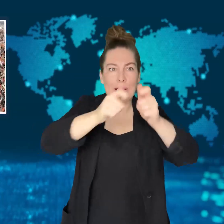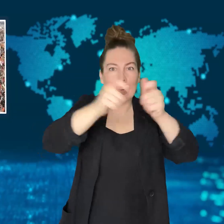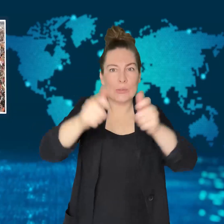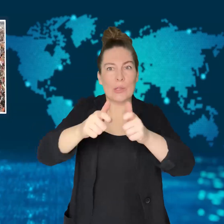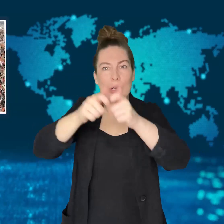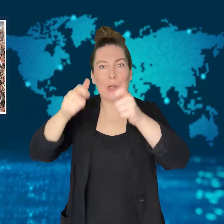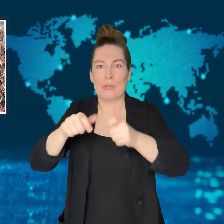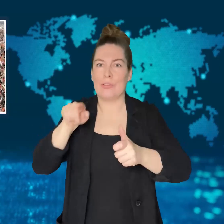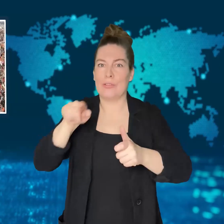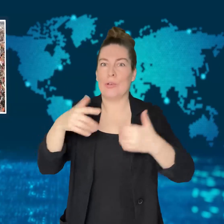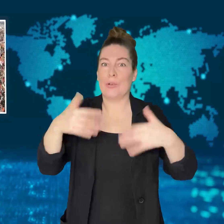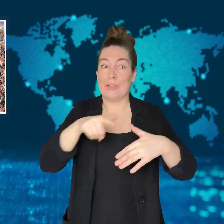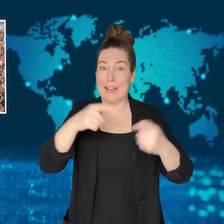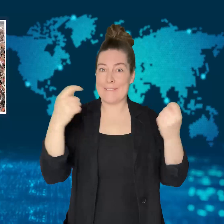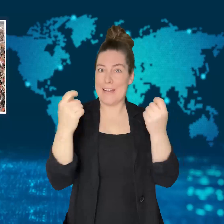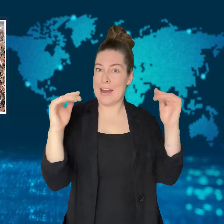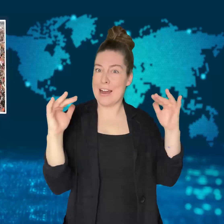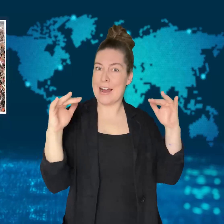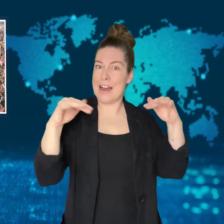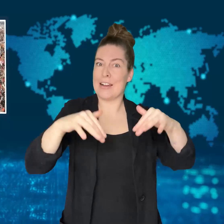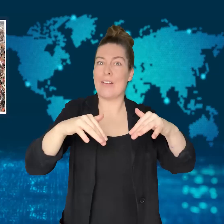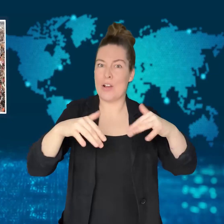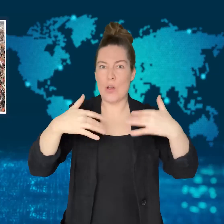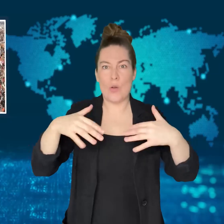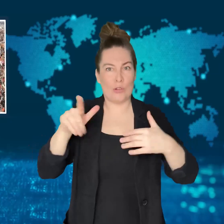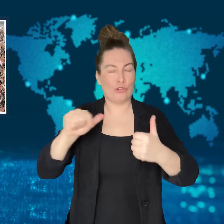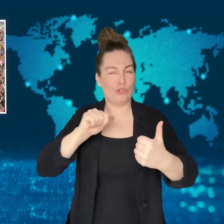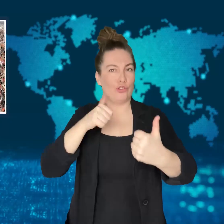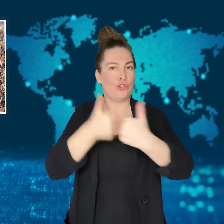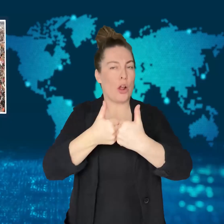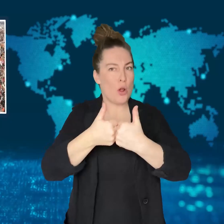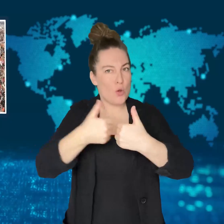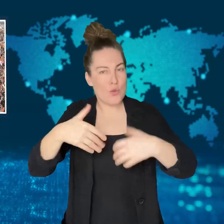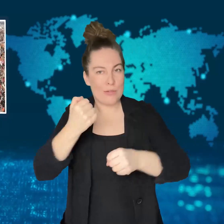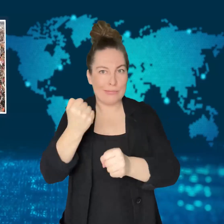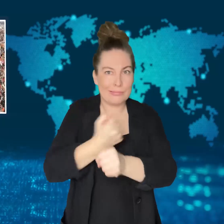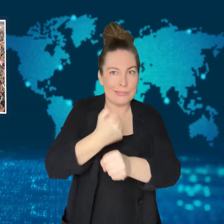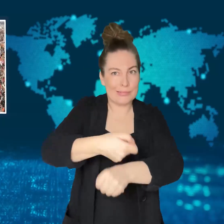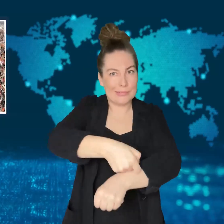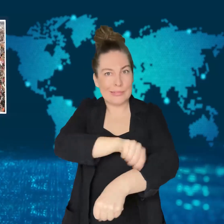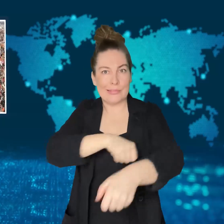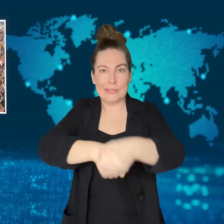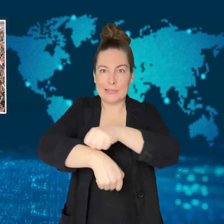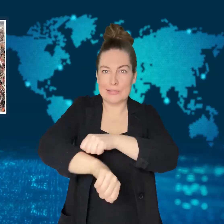the city, as it is a real test for Indian authorities to